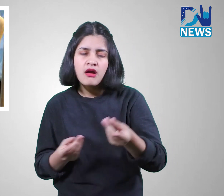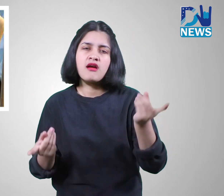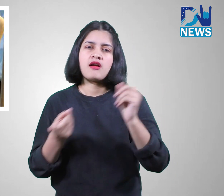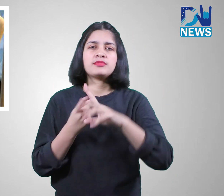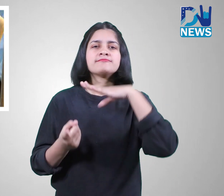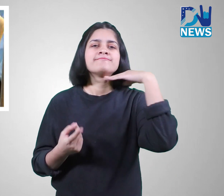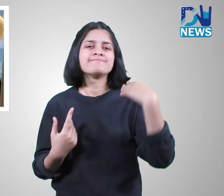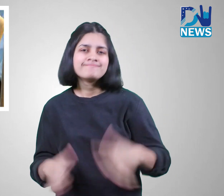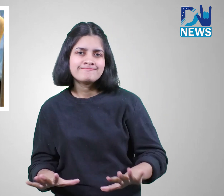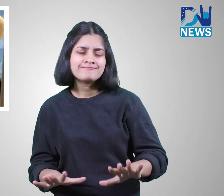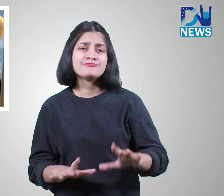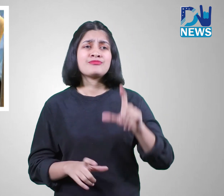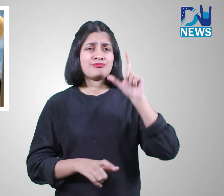she passed away.